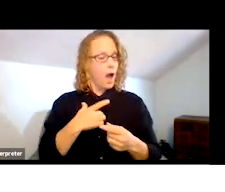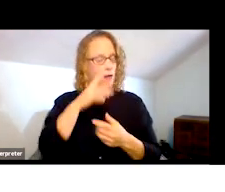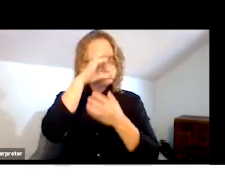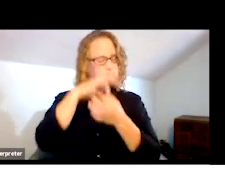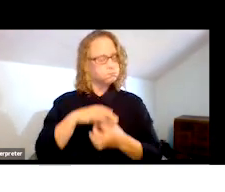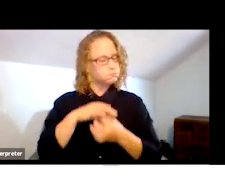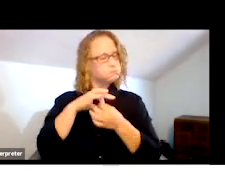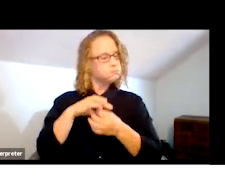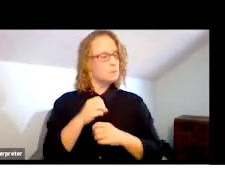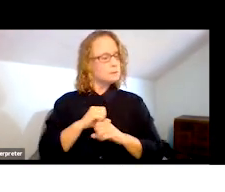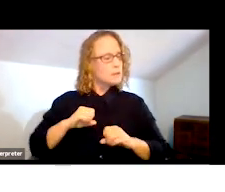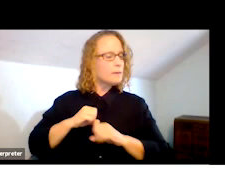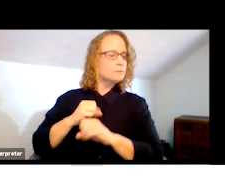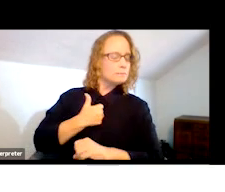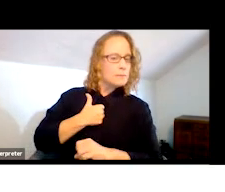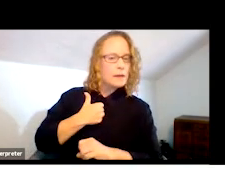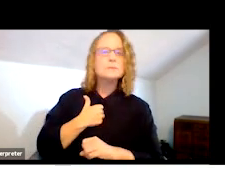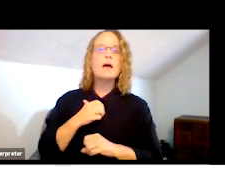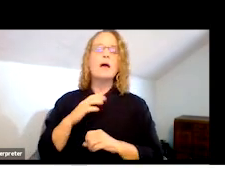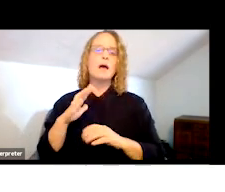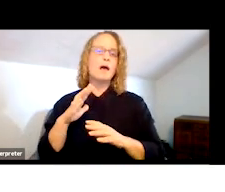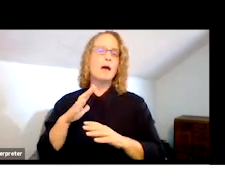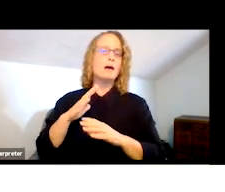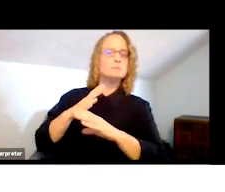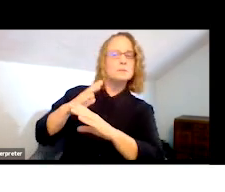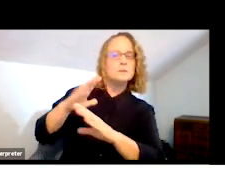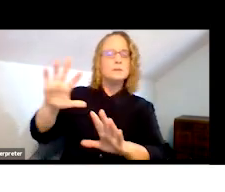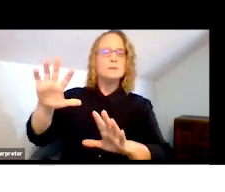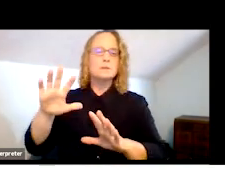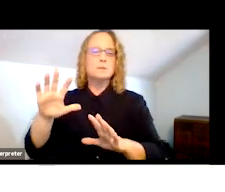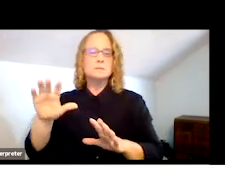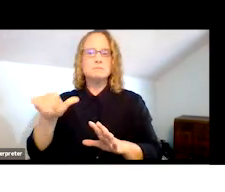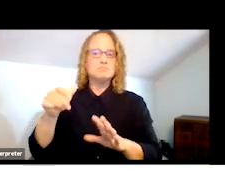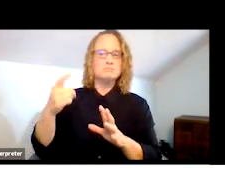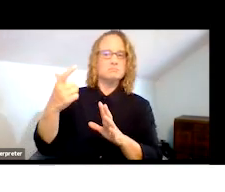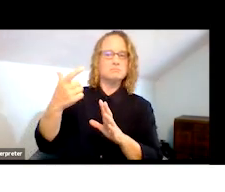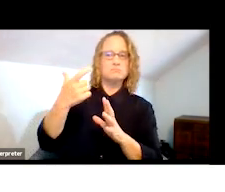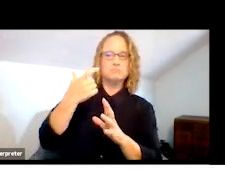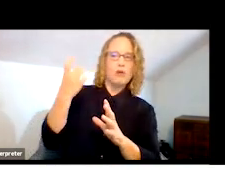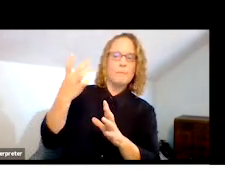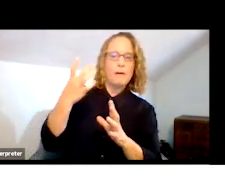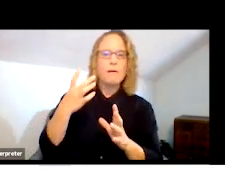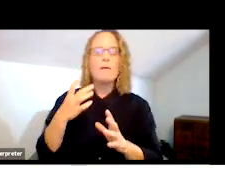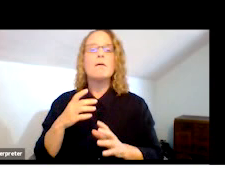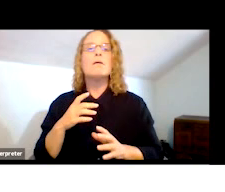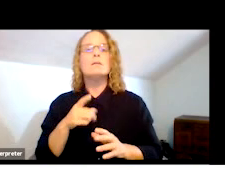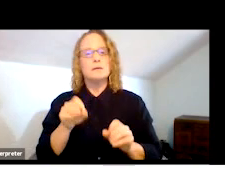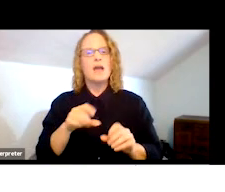then we move on to the psychological safety piece. And here is where there's the belief